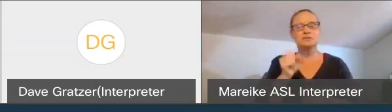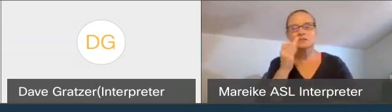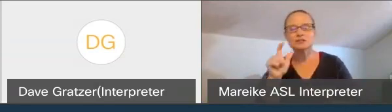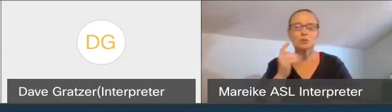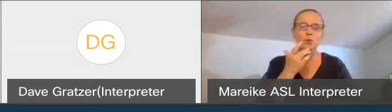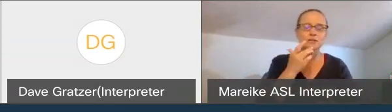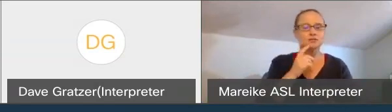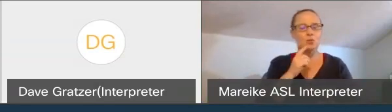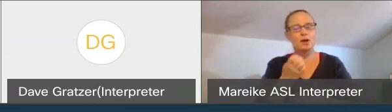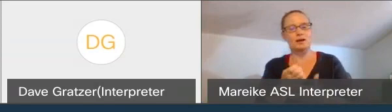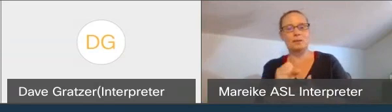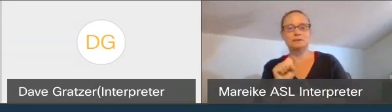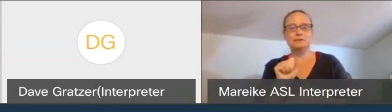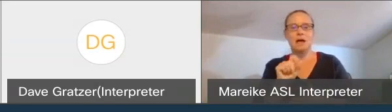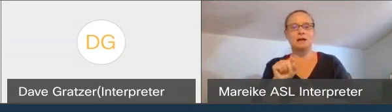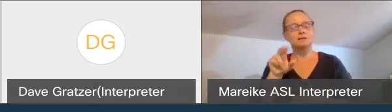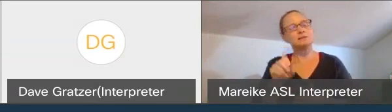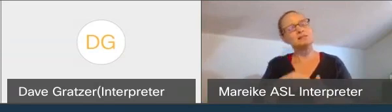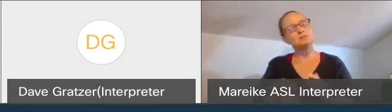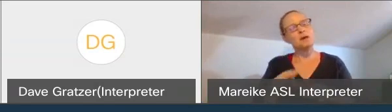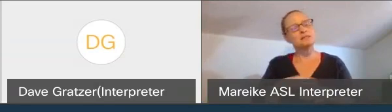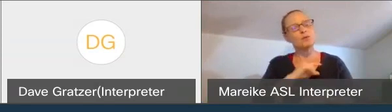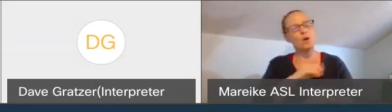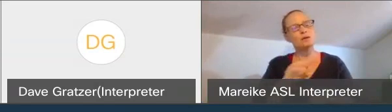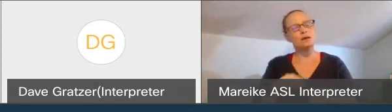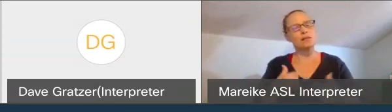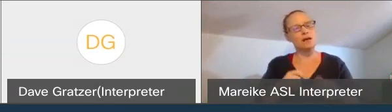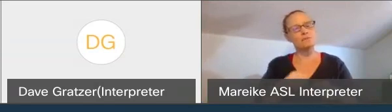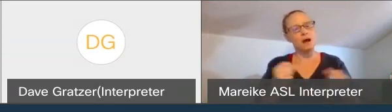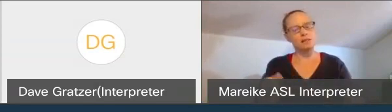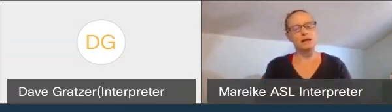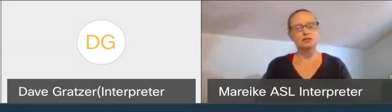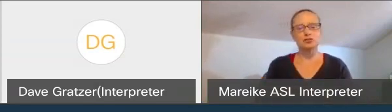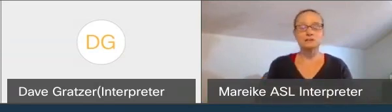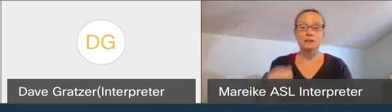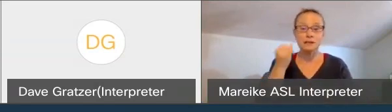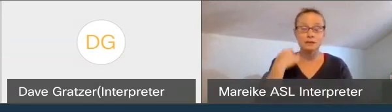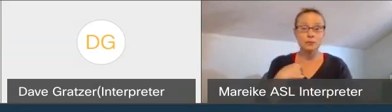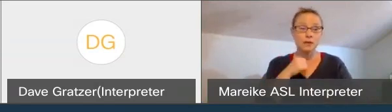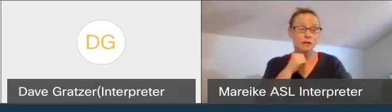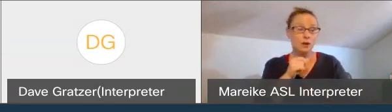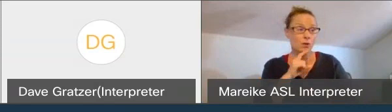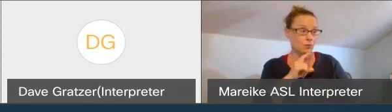but our enforcement activity is based on quality-of-life violations. If we did not track race, we could not adequately provide